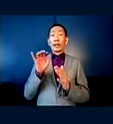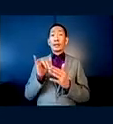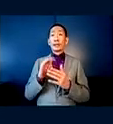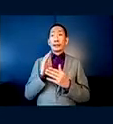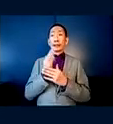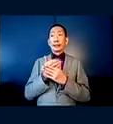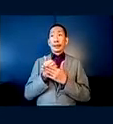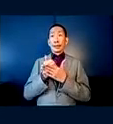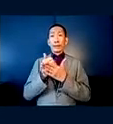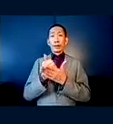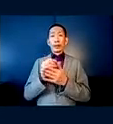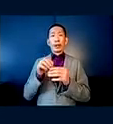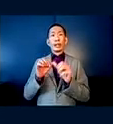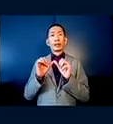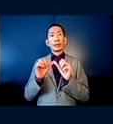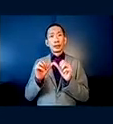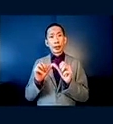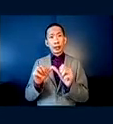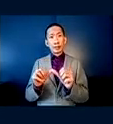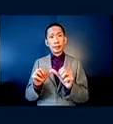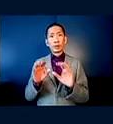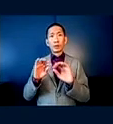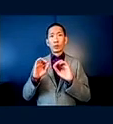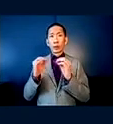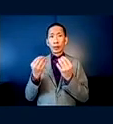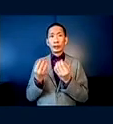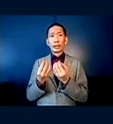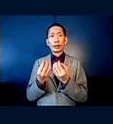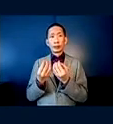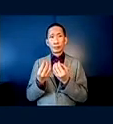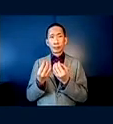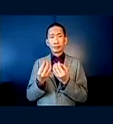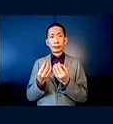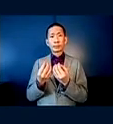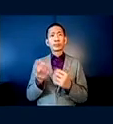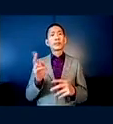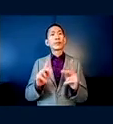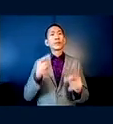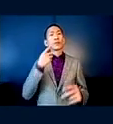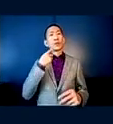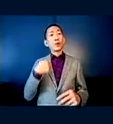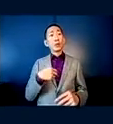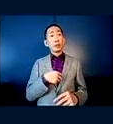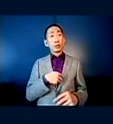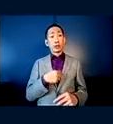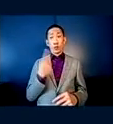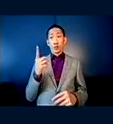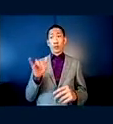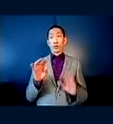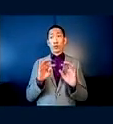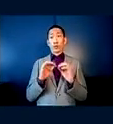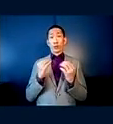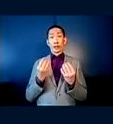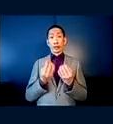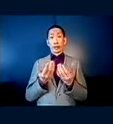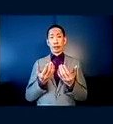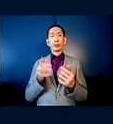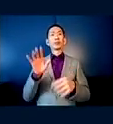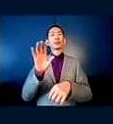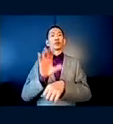THAT'S THE MODEL WE FOLLOWED. WE KNEW WE WOULD HAVE TO LOCATE THESE IN A SUSTAINABLE ENTITY OR ORGANIZATION. PEOPLE TOLD US ONE OF THE